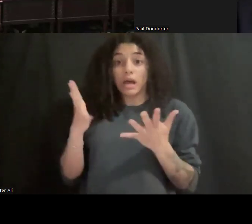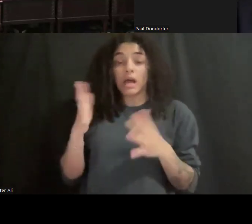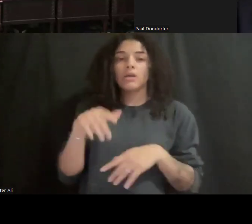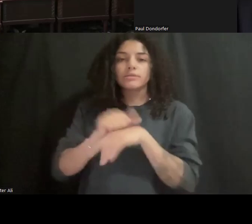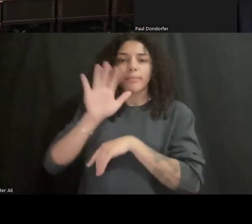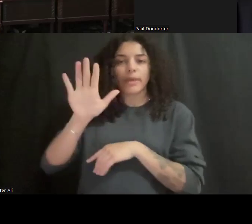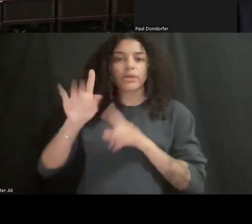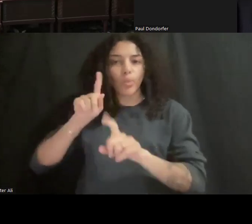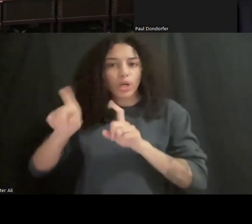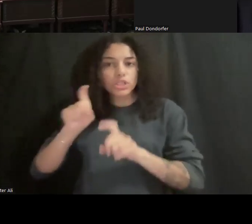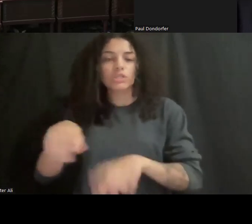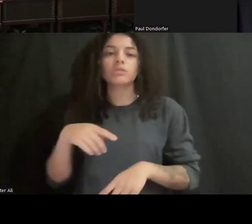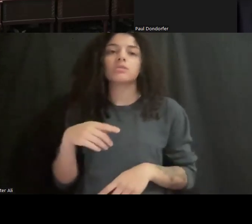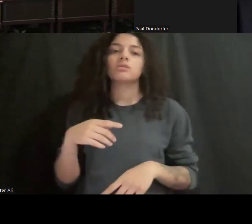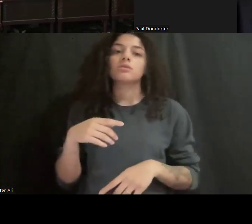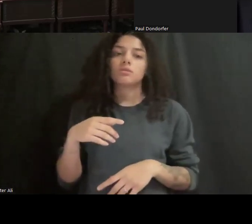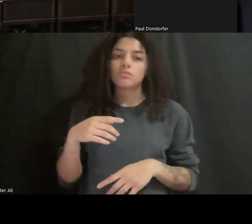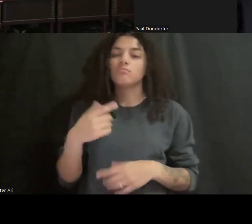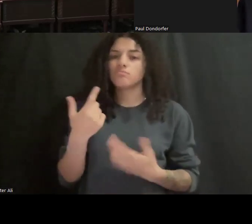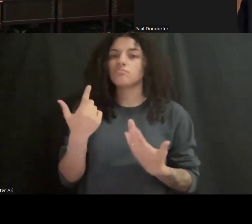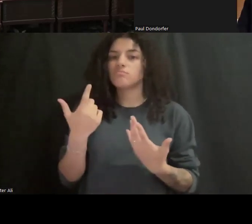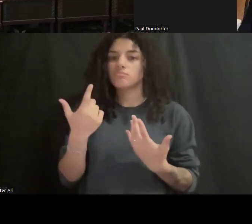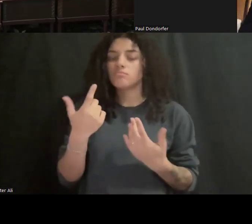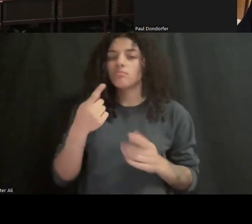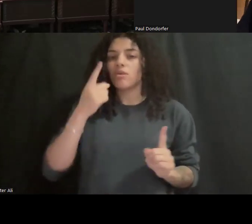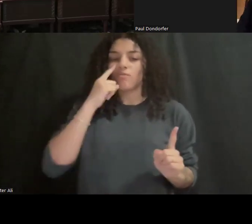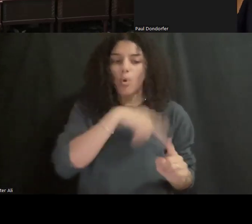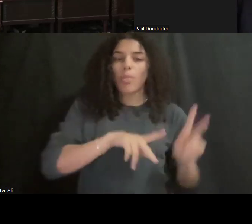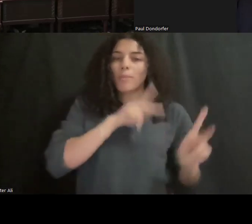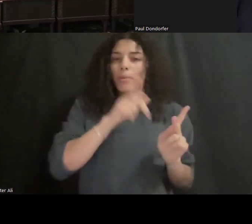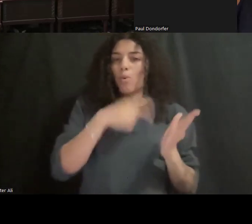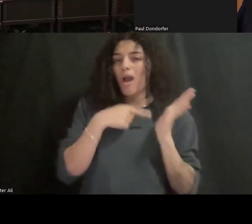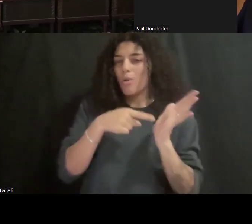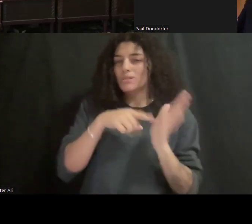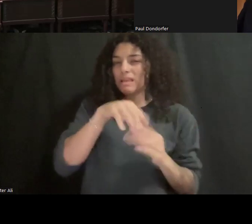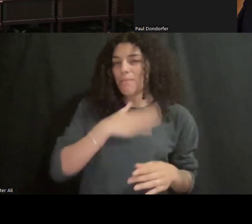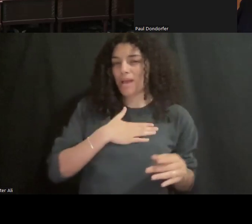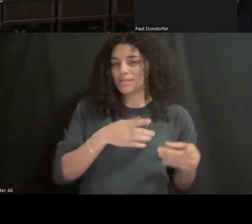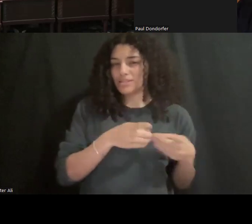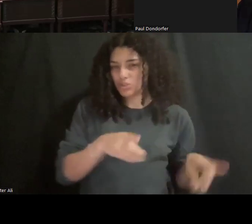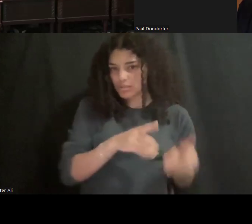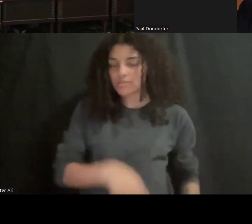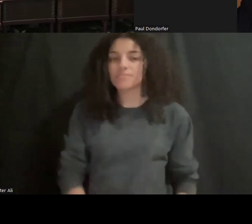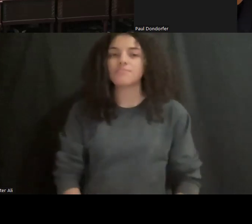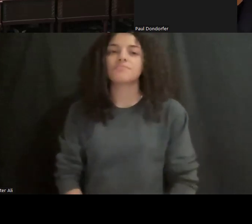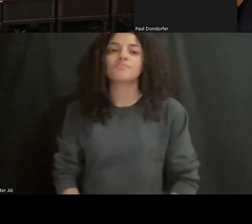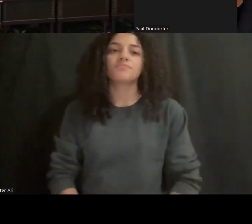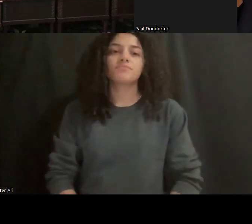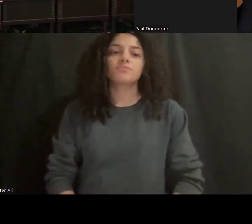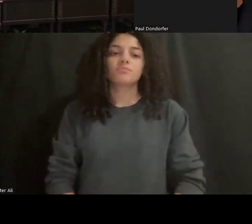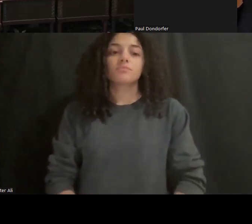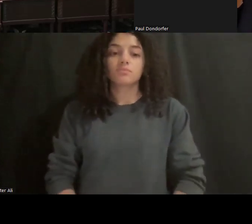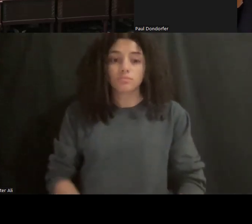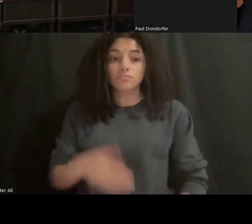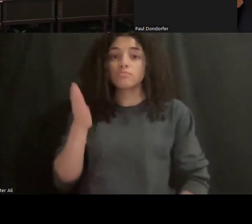on behalf of the people who I represent in my district um through you madame president to